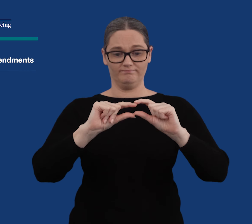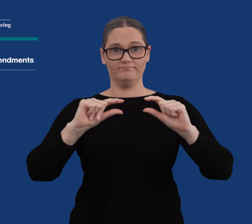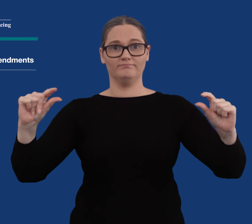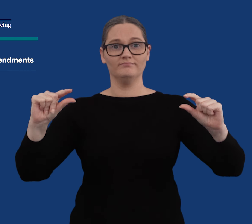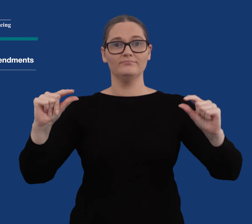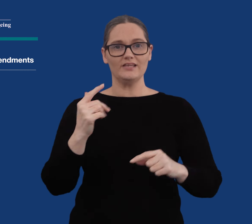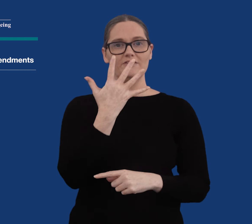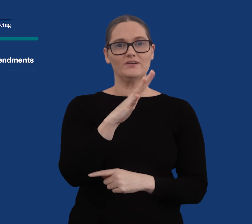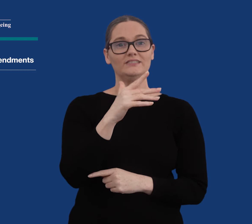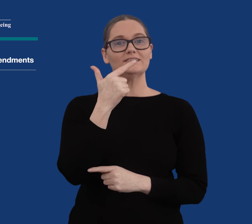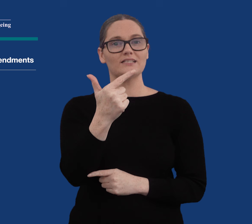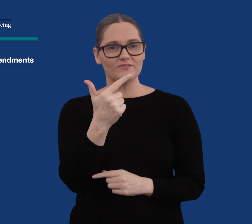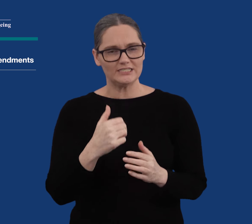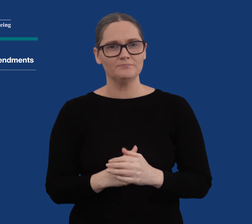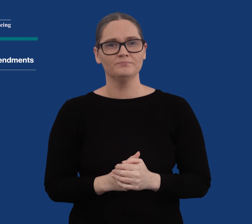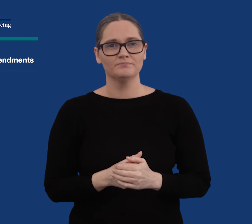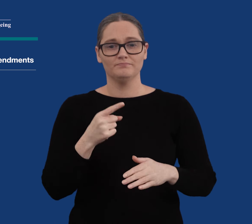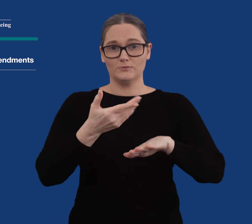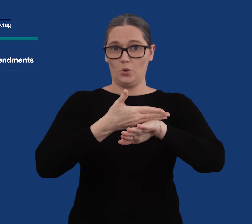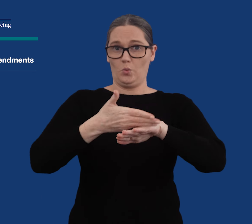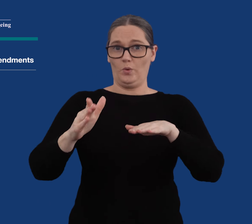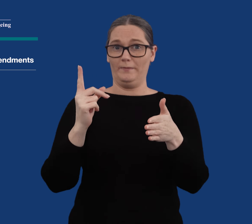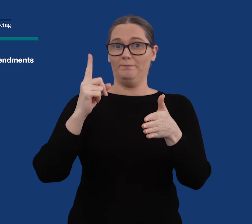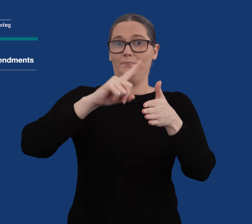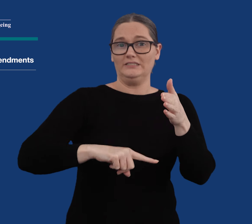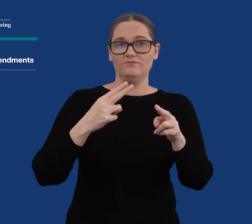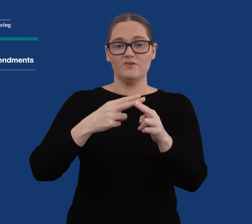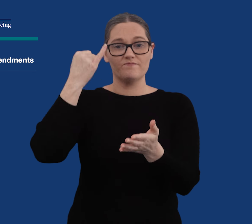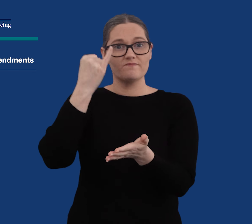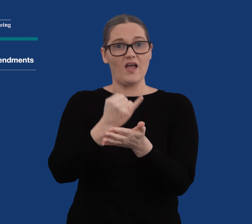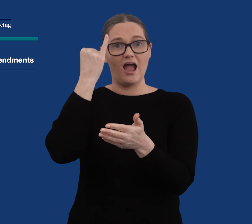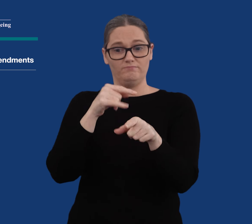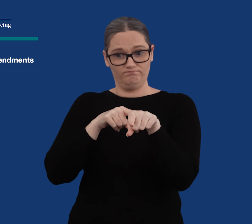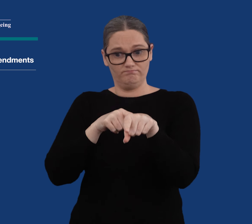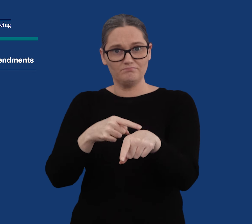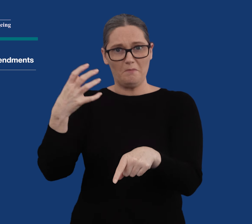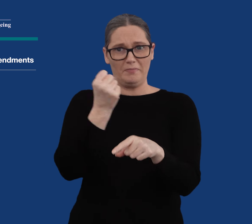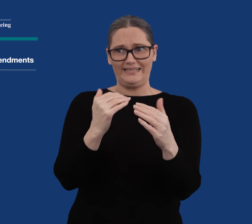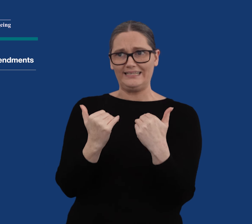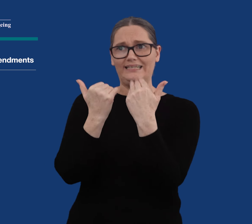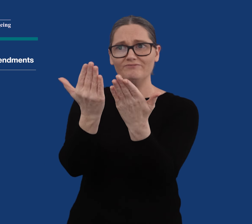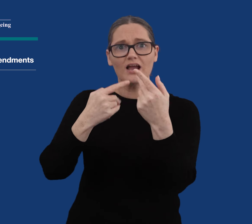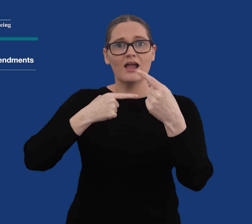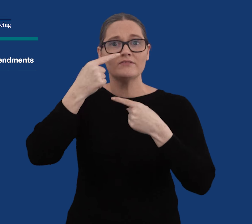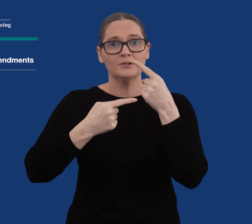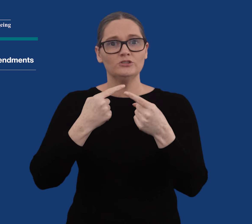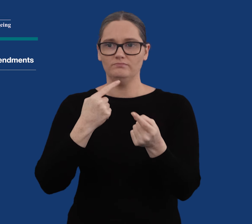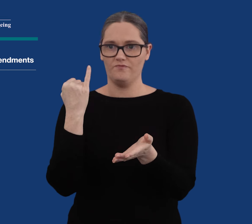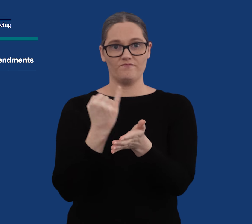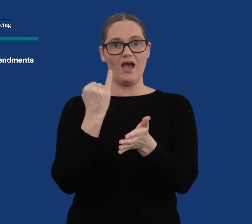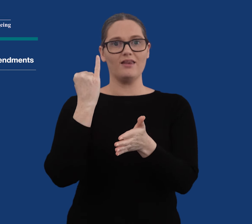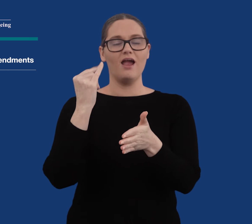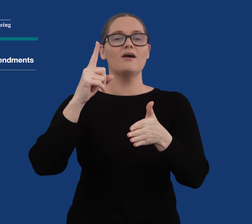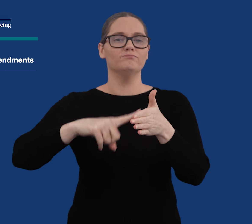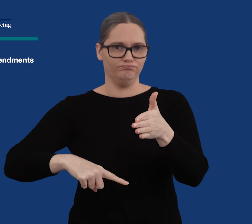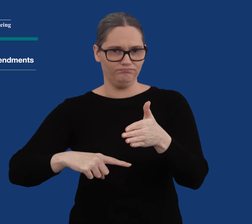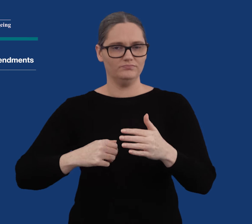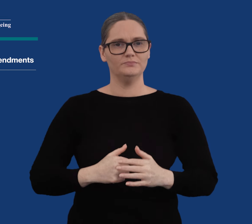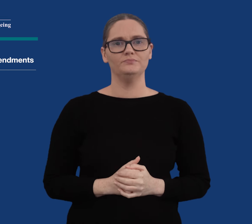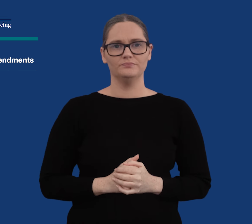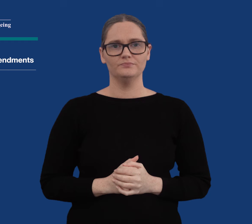• Section 57 – New civil penalty for failing to comply with requirement to give information